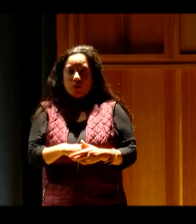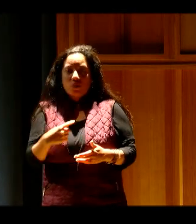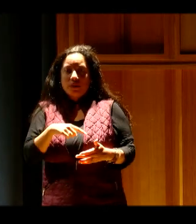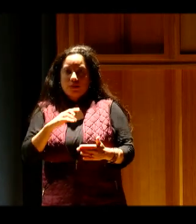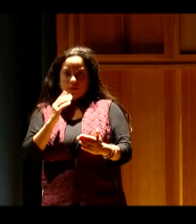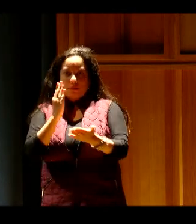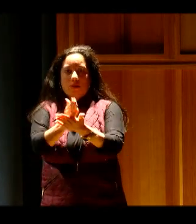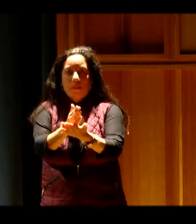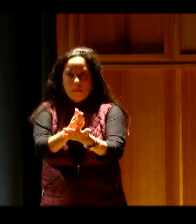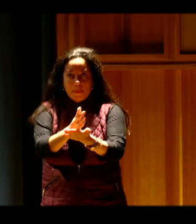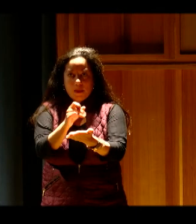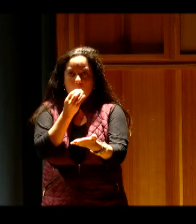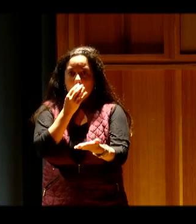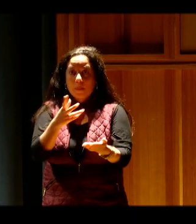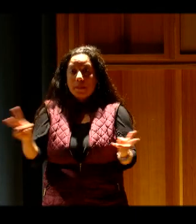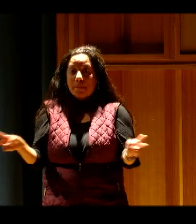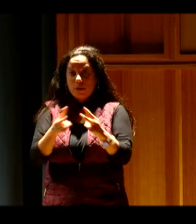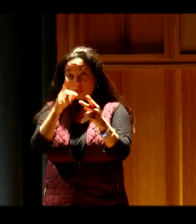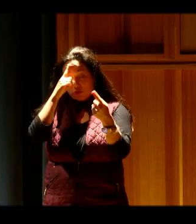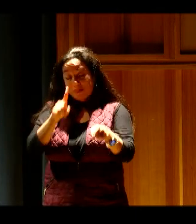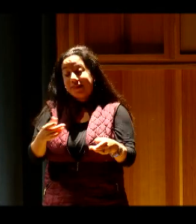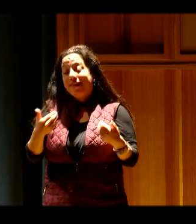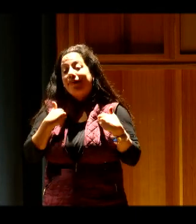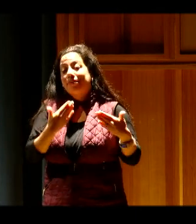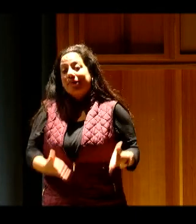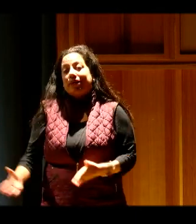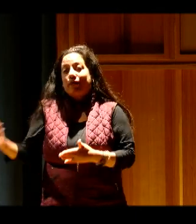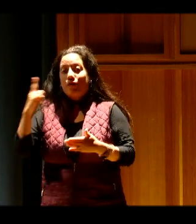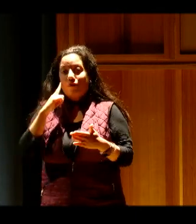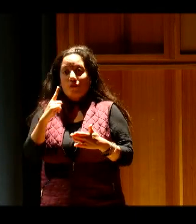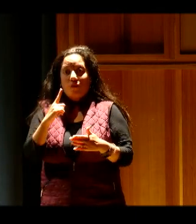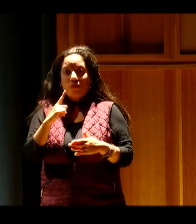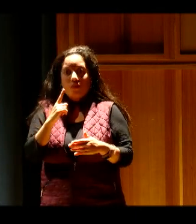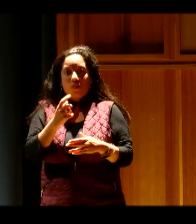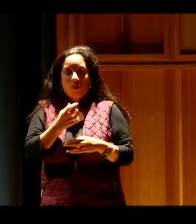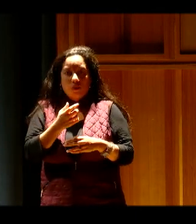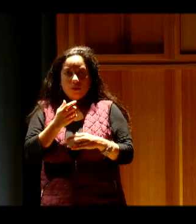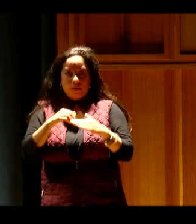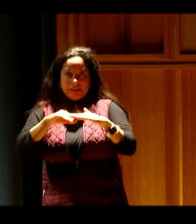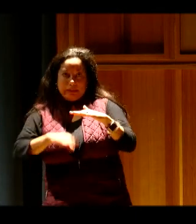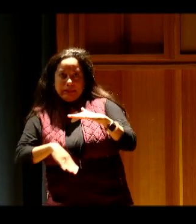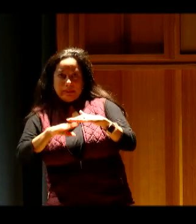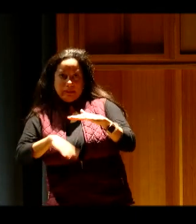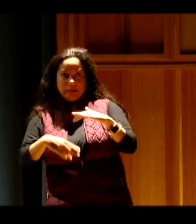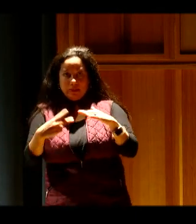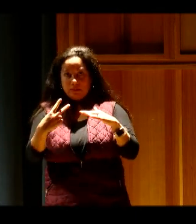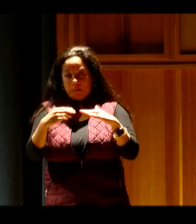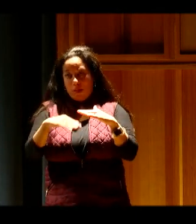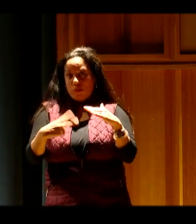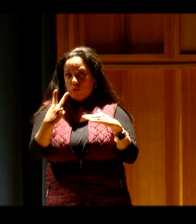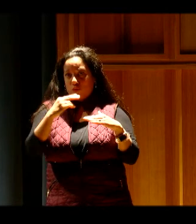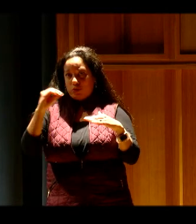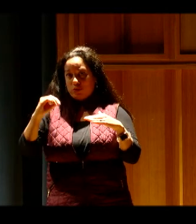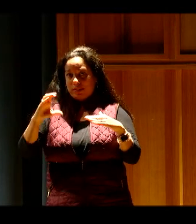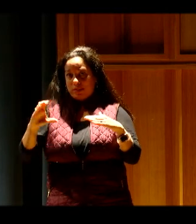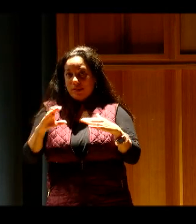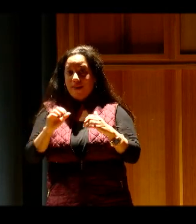the Paris Agreement provides a plan for doing that for holding global warming well below two degrees celsius through decarbonisation.